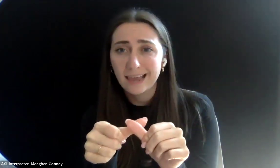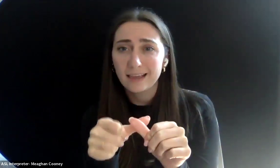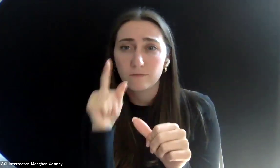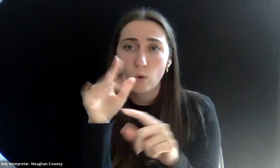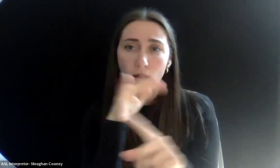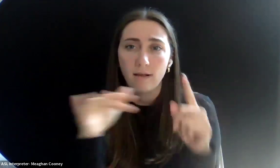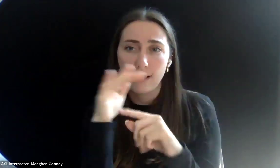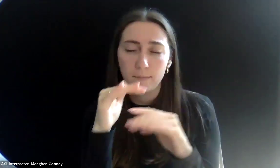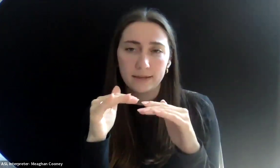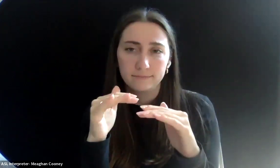Next slide.